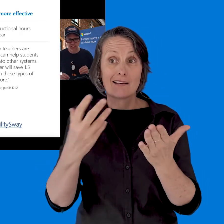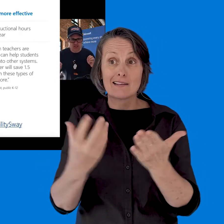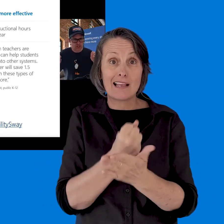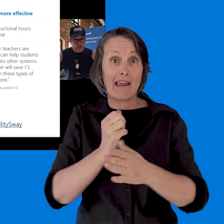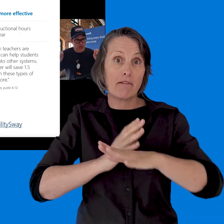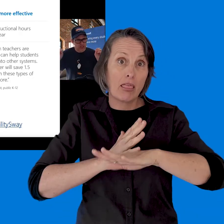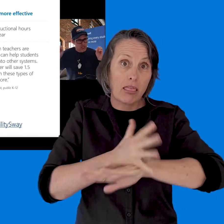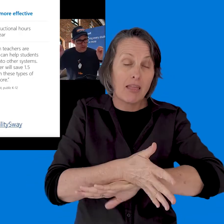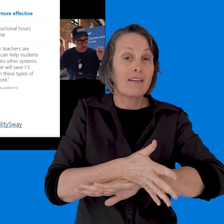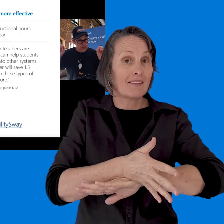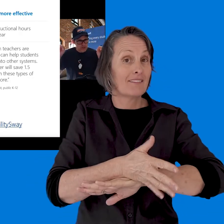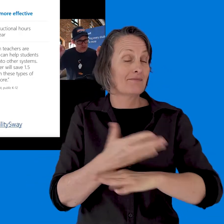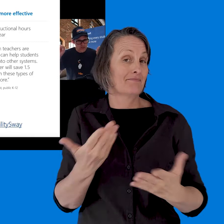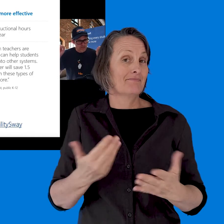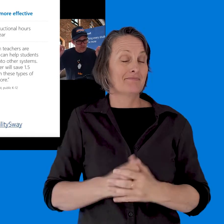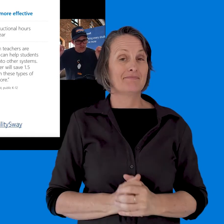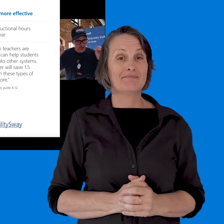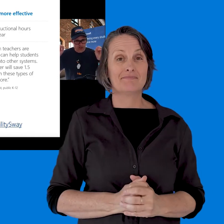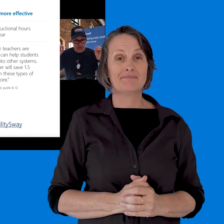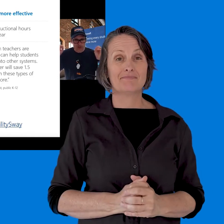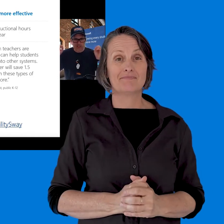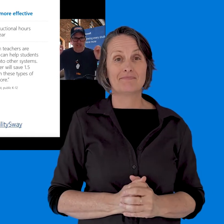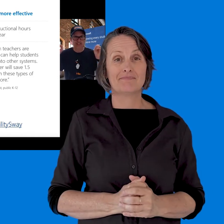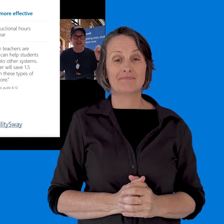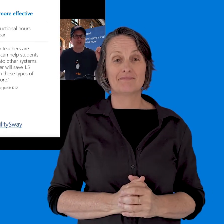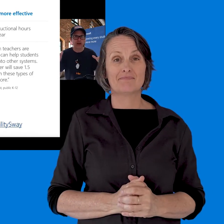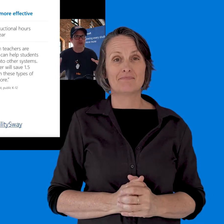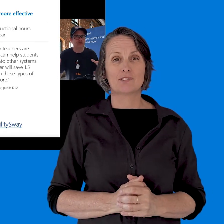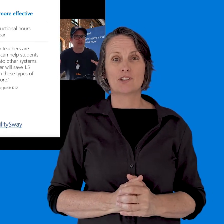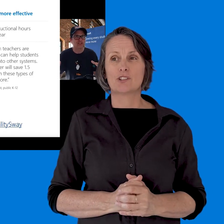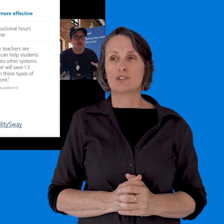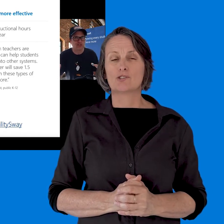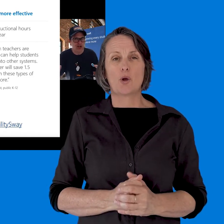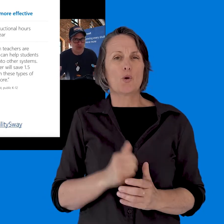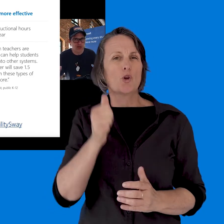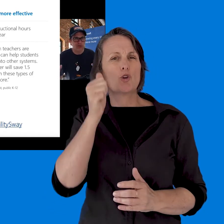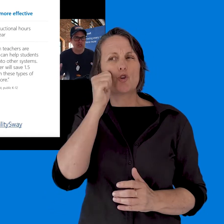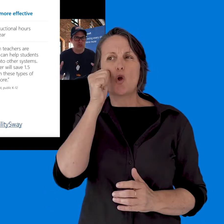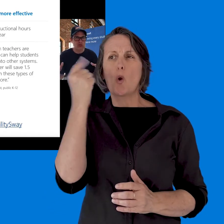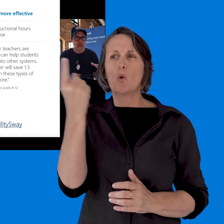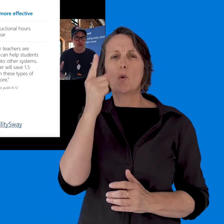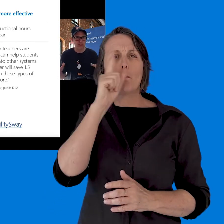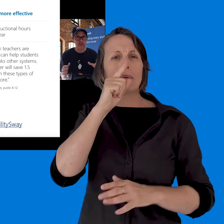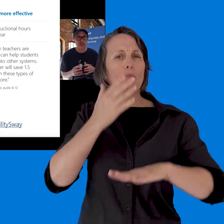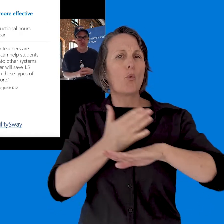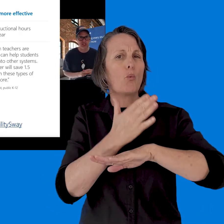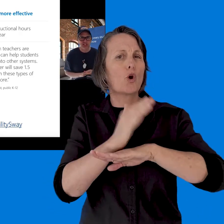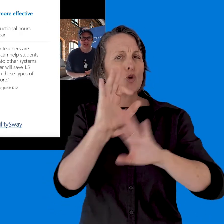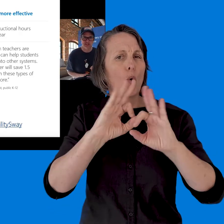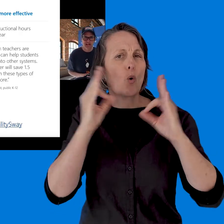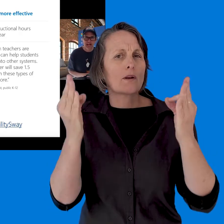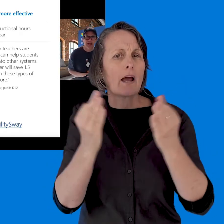And this is, you know, those, I don't know, those Microsoft Excel-style people in your institution that need to say,